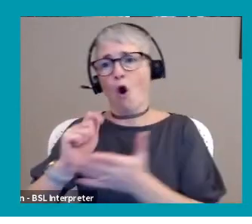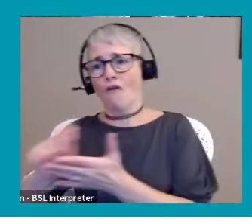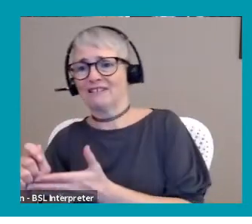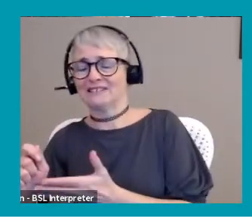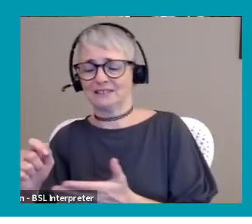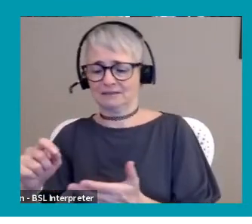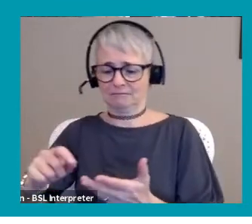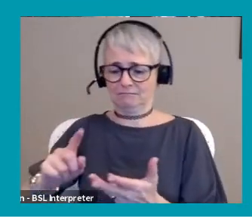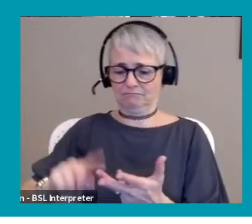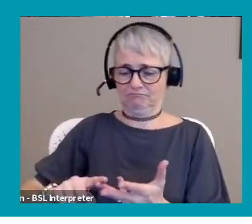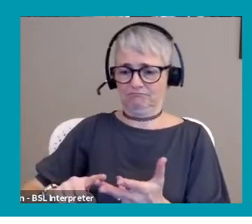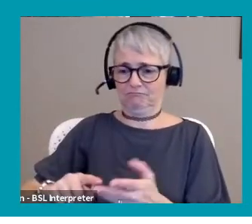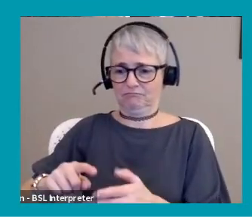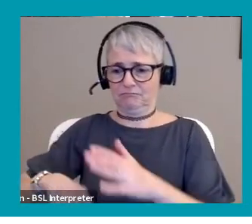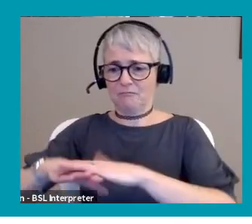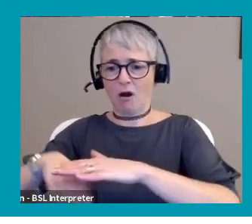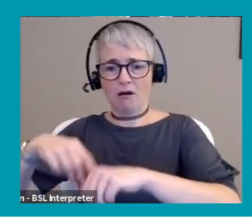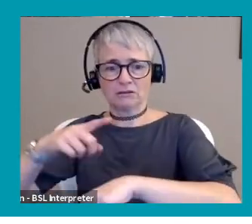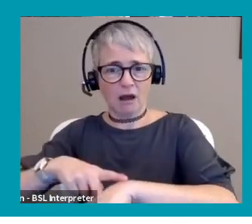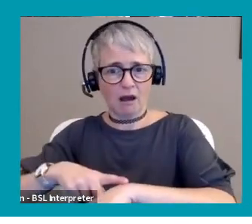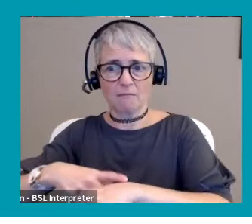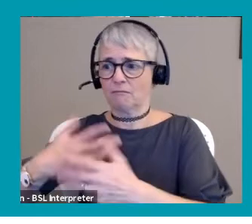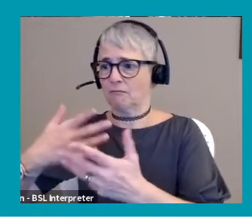So you want to tick the boxes and make sure the filtering that you are